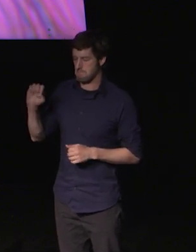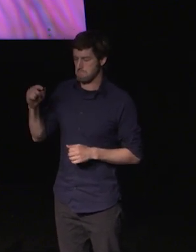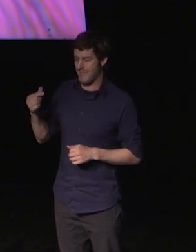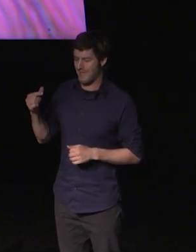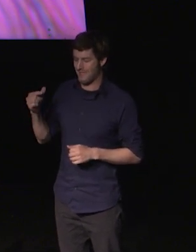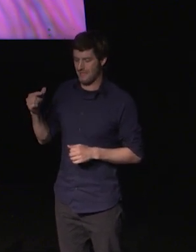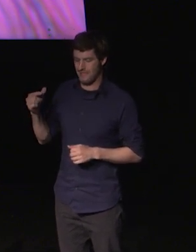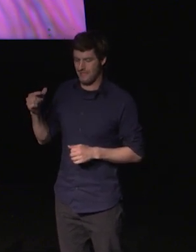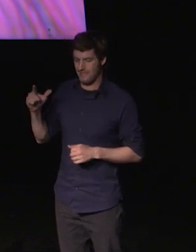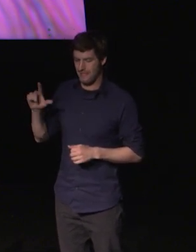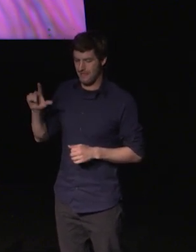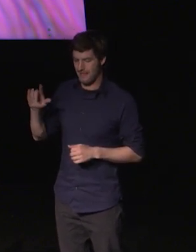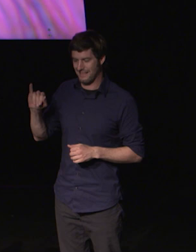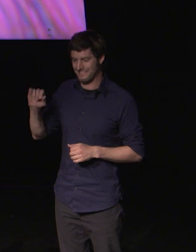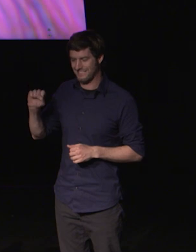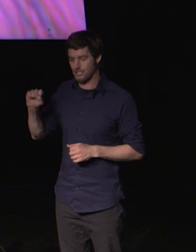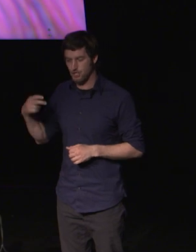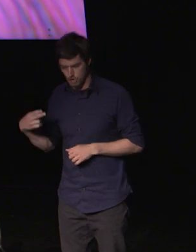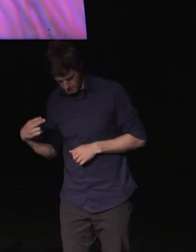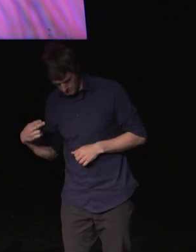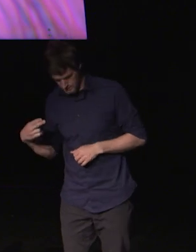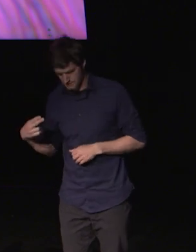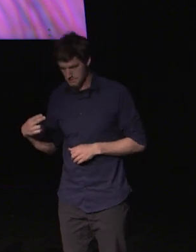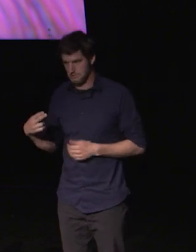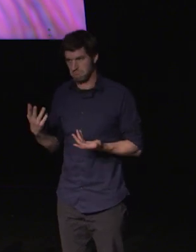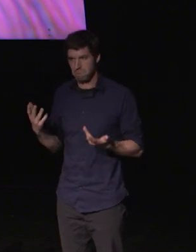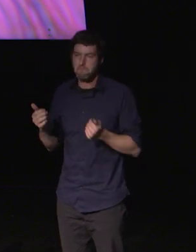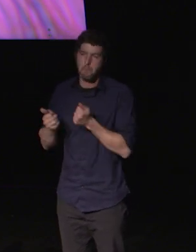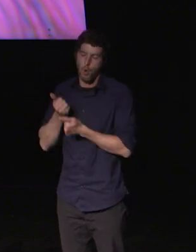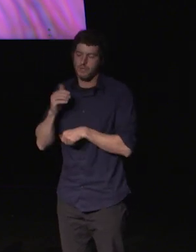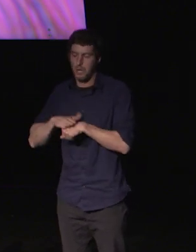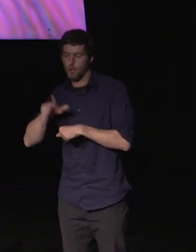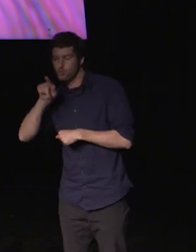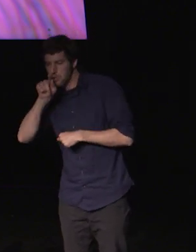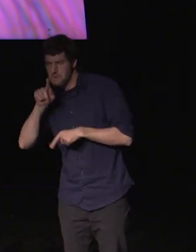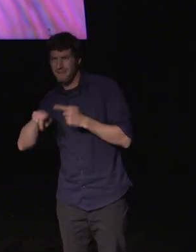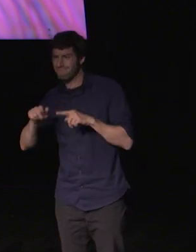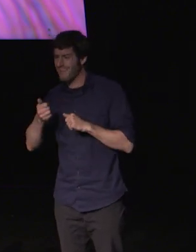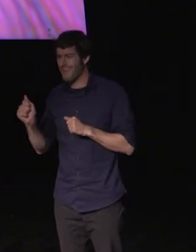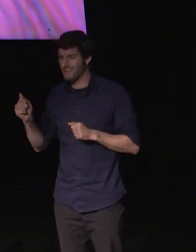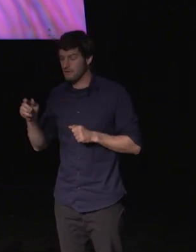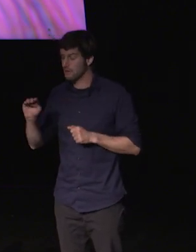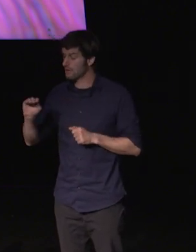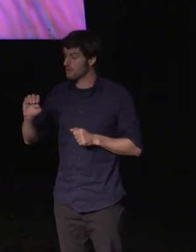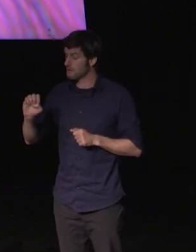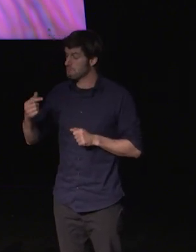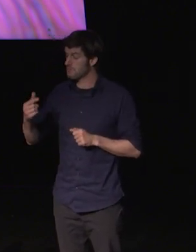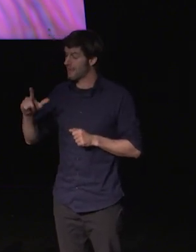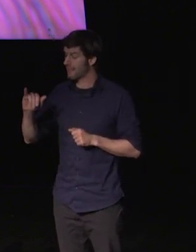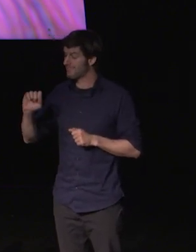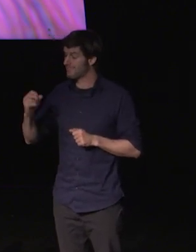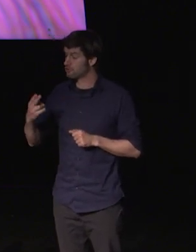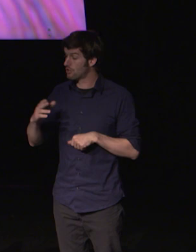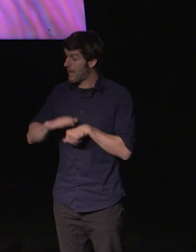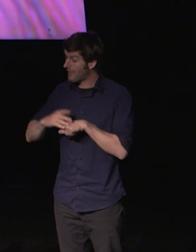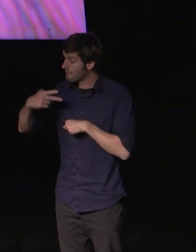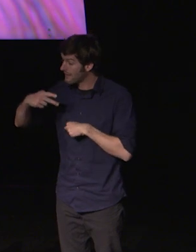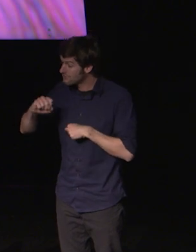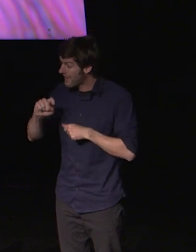That's M E G L I S H. I mostly yell on Twitter. And the Meglish on the PlayStation network it's not me, and I'm mad about it. So...